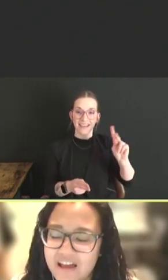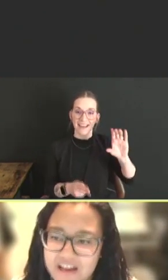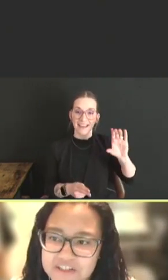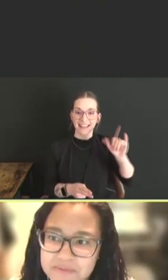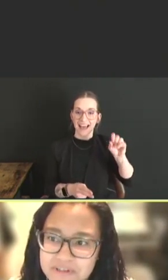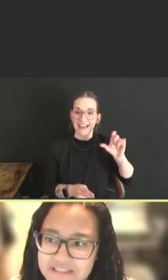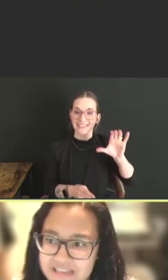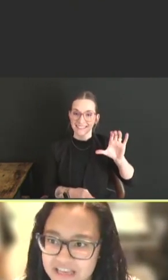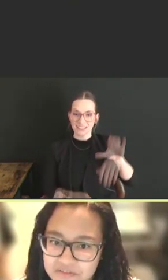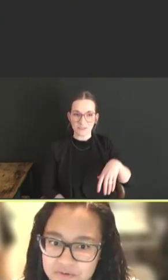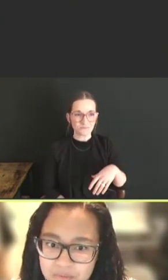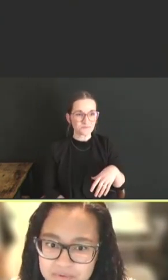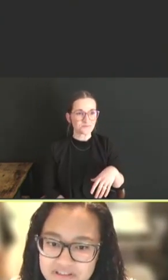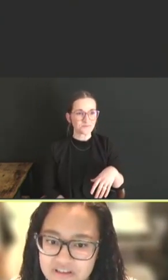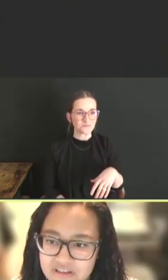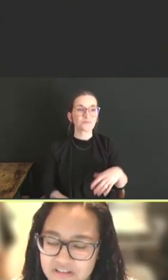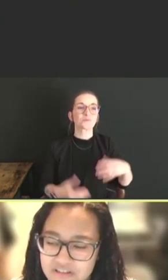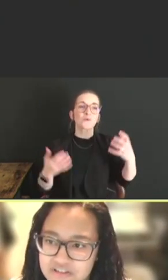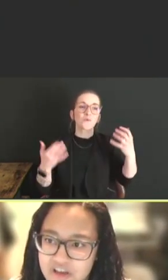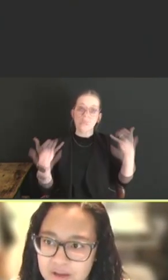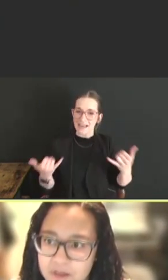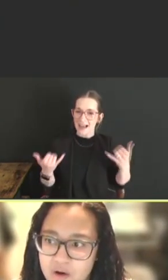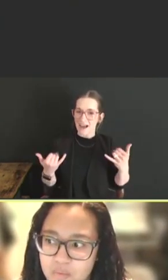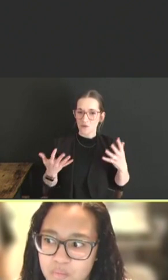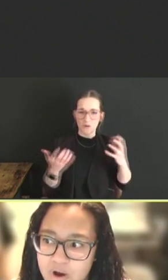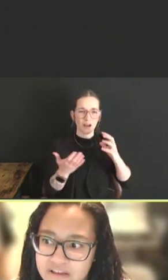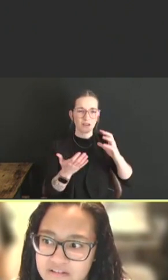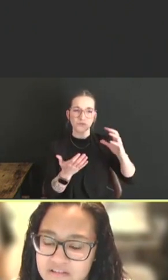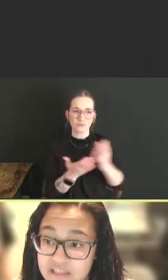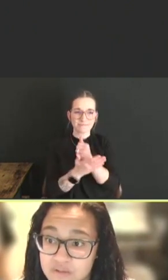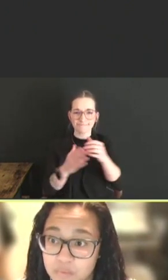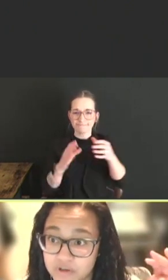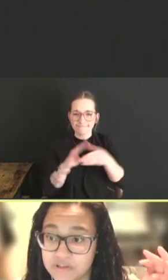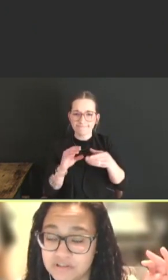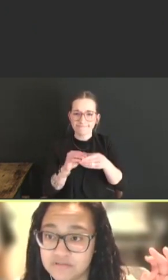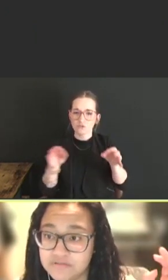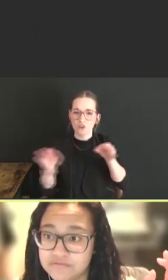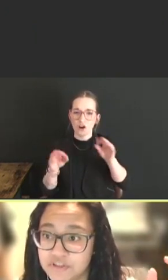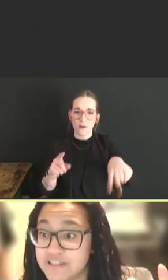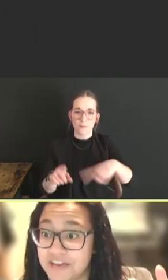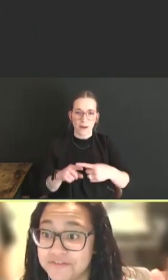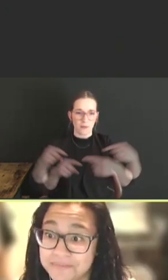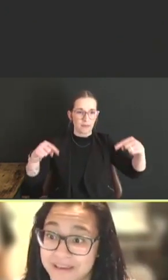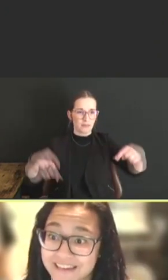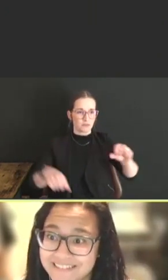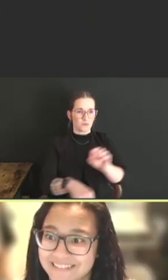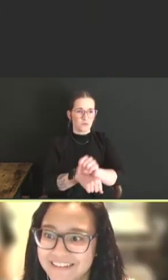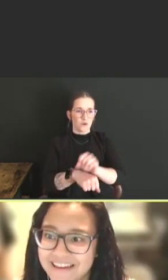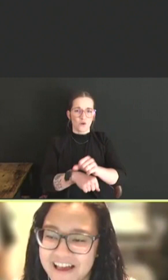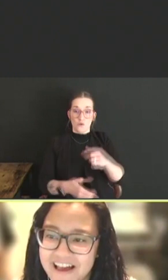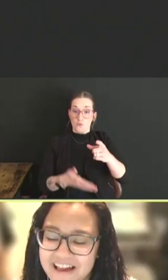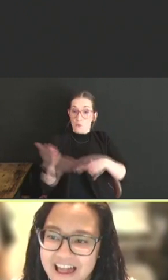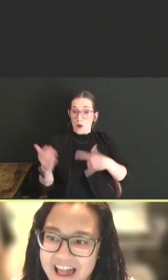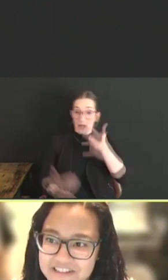I just wanted to take a few moments to talk about what this work looks like for me. As